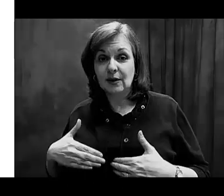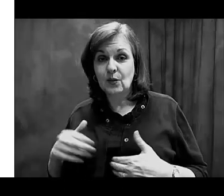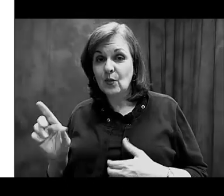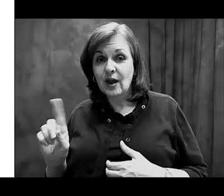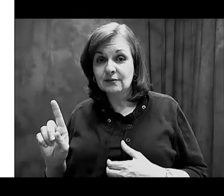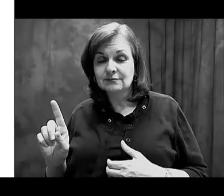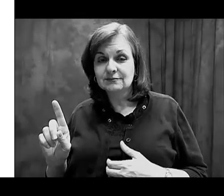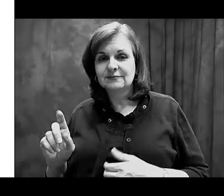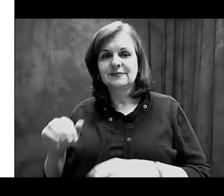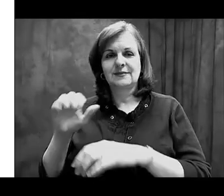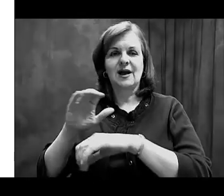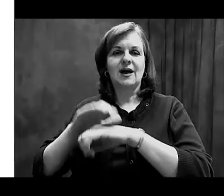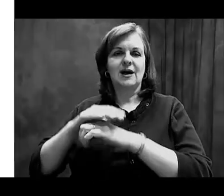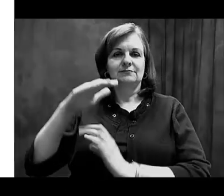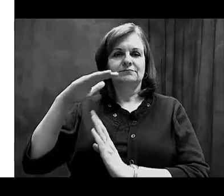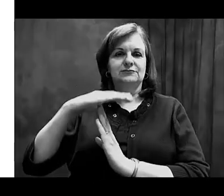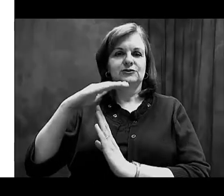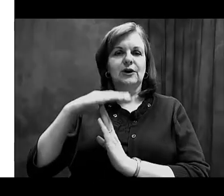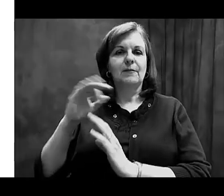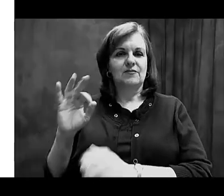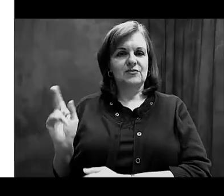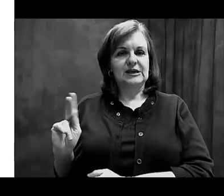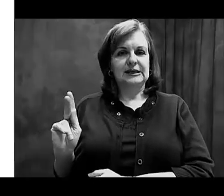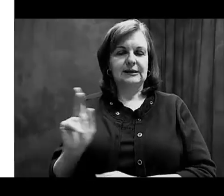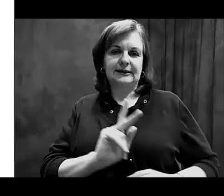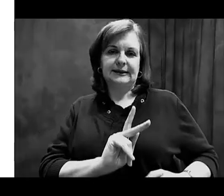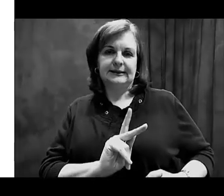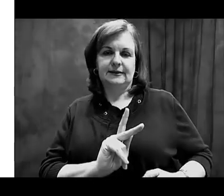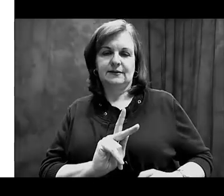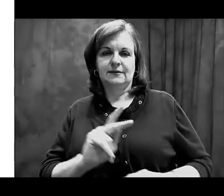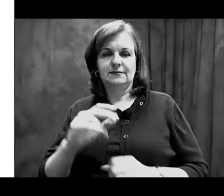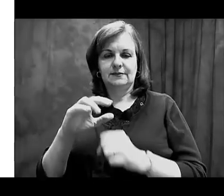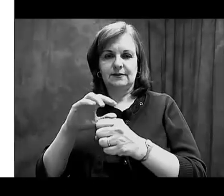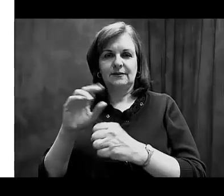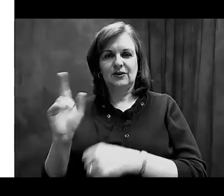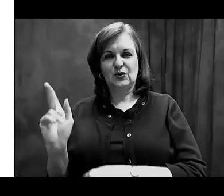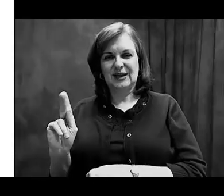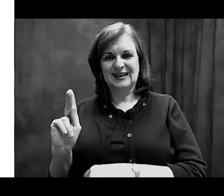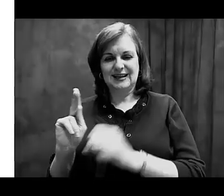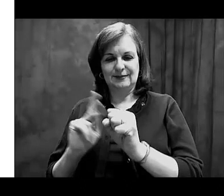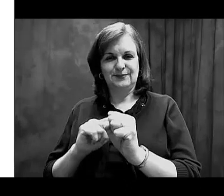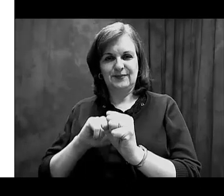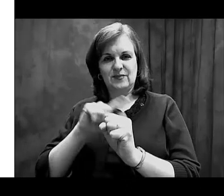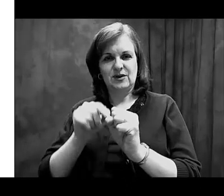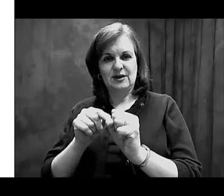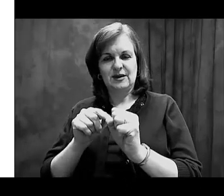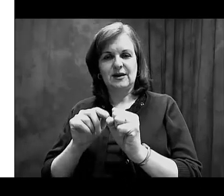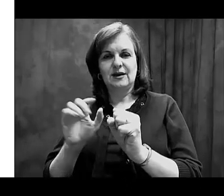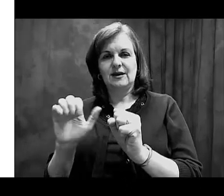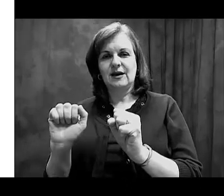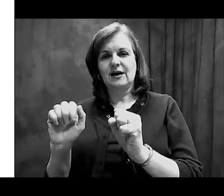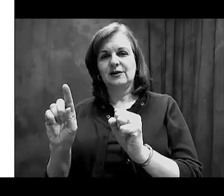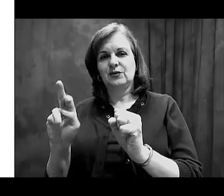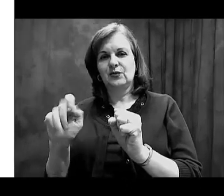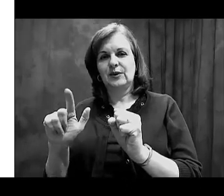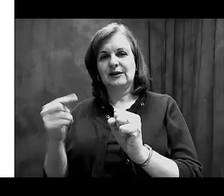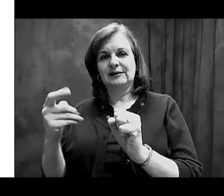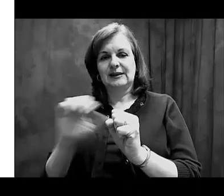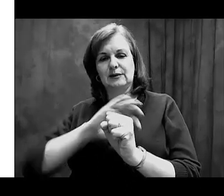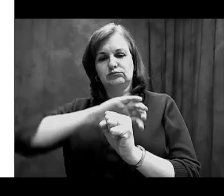they sit on top of your kidneys you've got two adrenal glands one on top of each kidney and your adrenal glands both have two layers